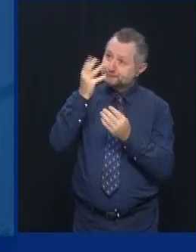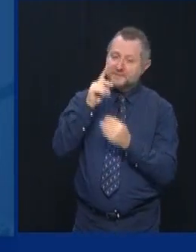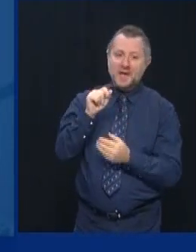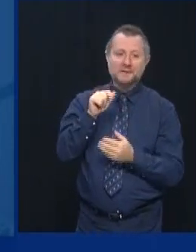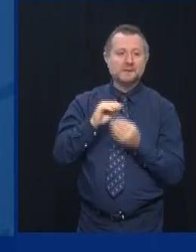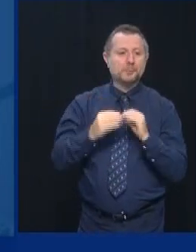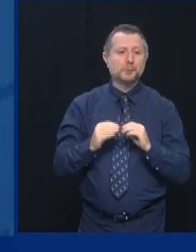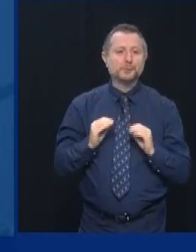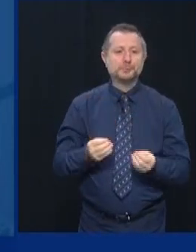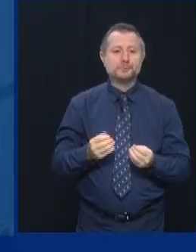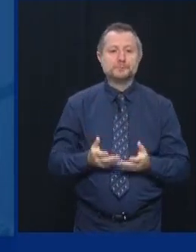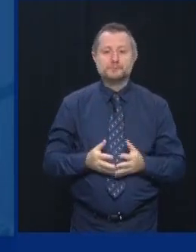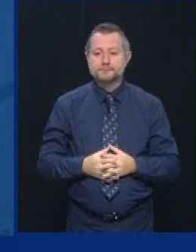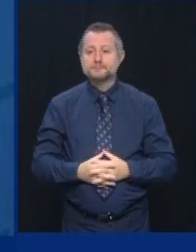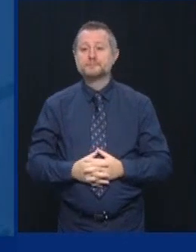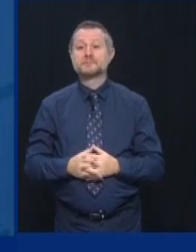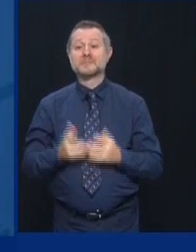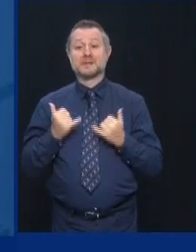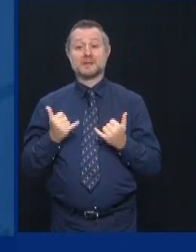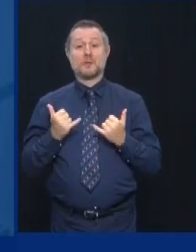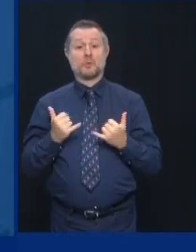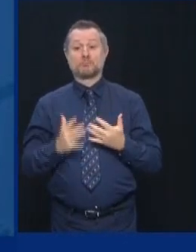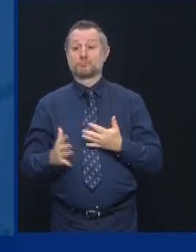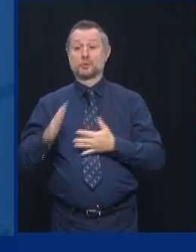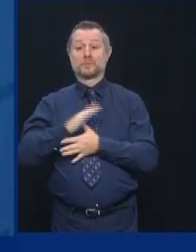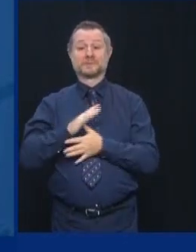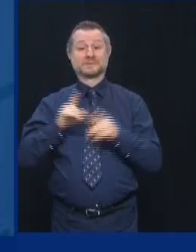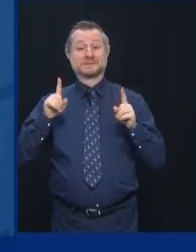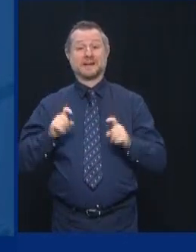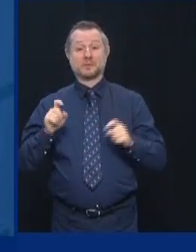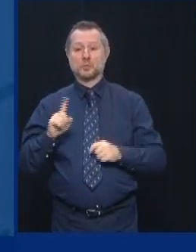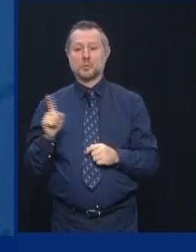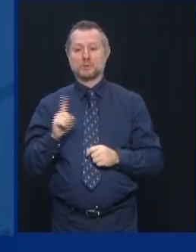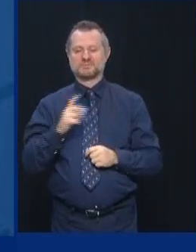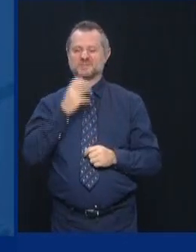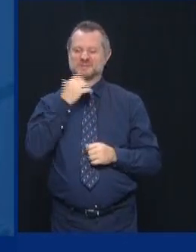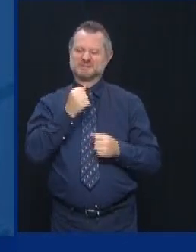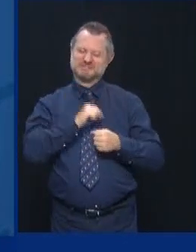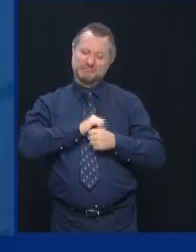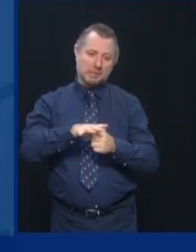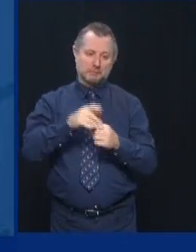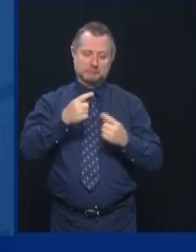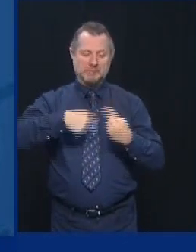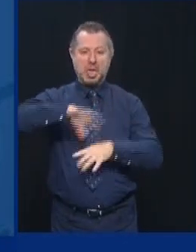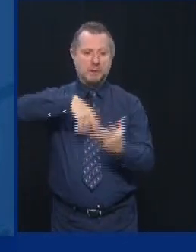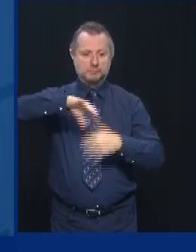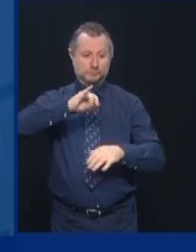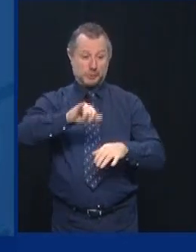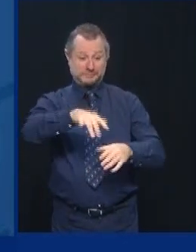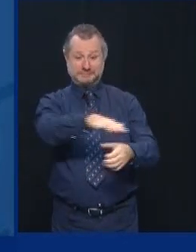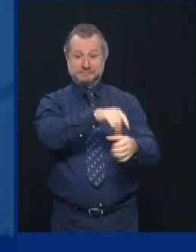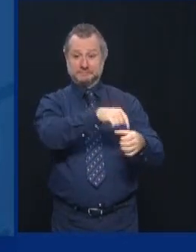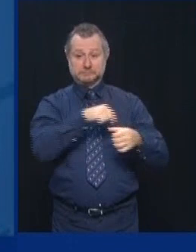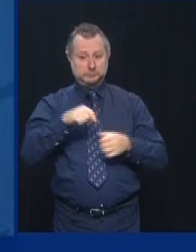THEY HAVE SEEN SOME SCHOOLS IN THE CLUSTERS, BUT NOT ALL THE SCHOOLS. THESE ARE THE HOTSPOT CLUSTERS, RIGHT?